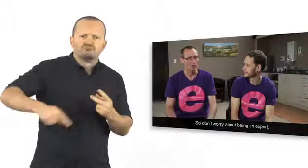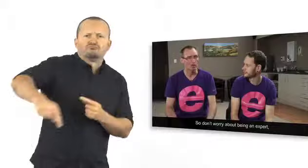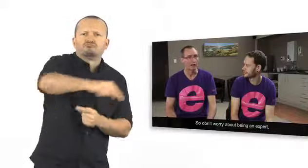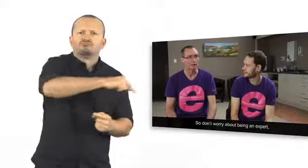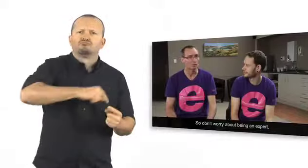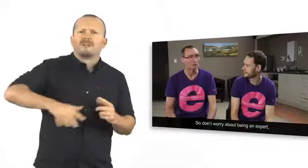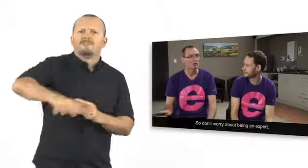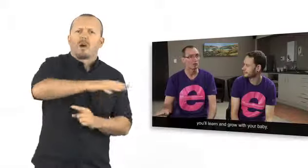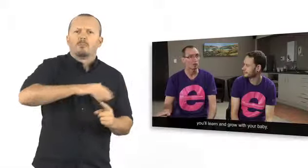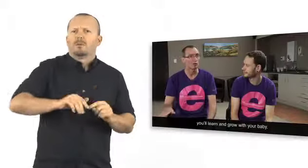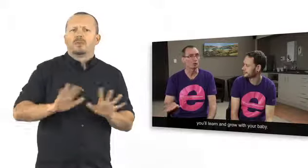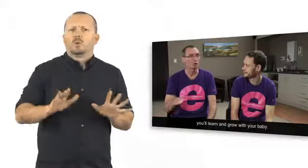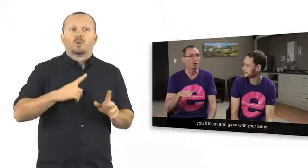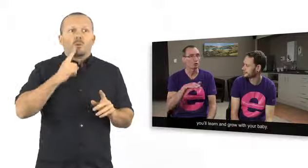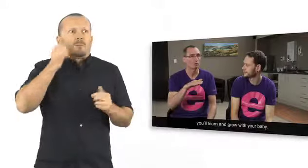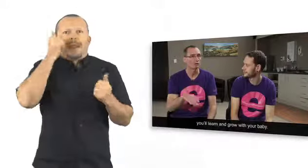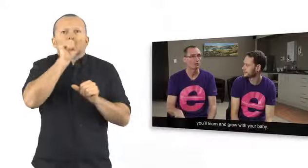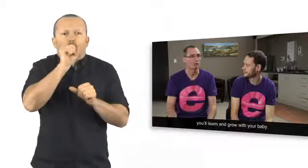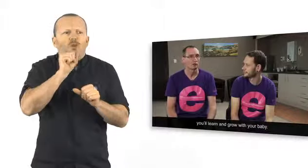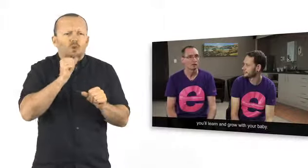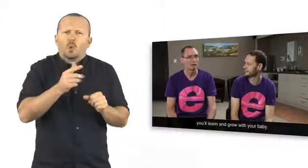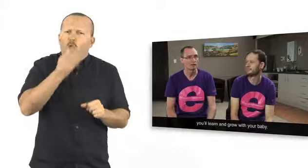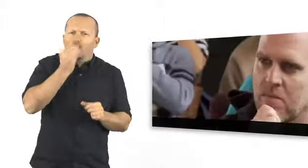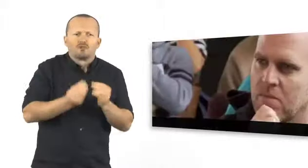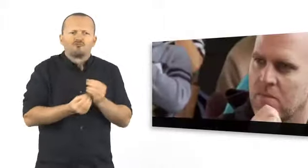being an expert, you’ll learn and grow with your baby.